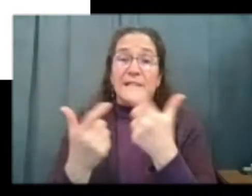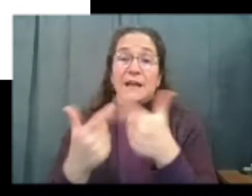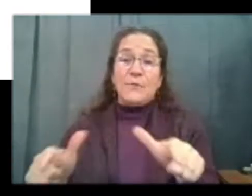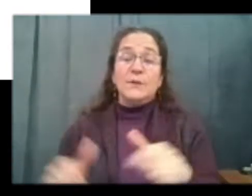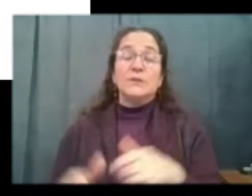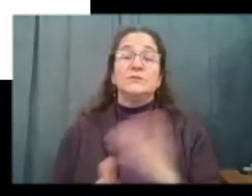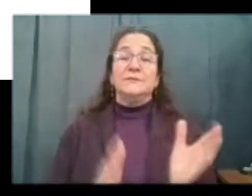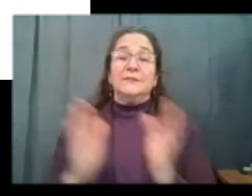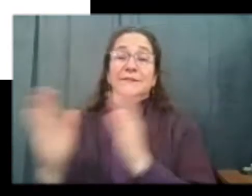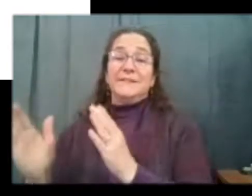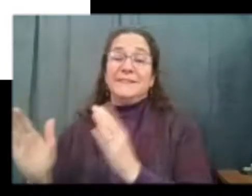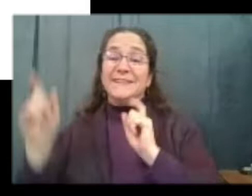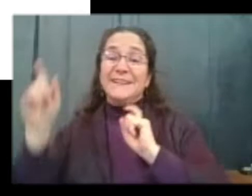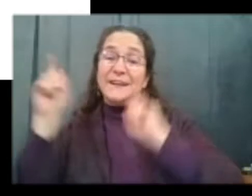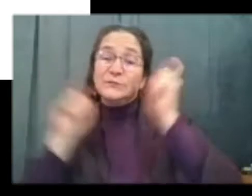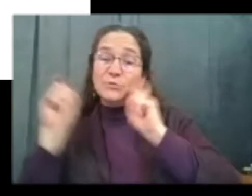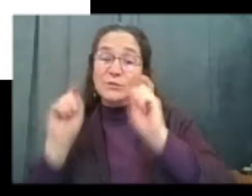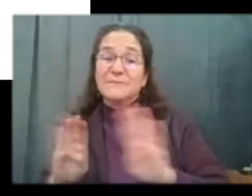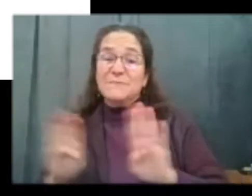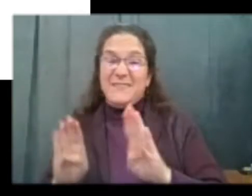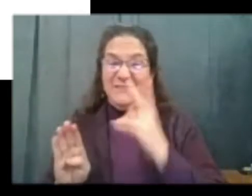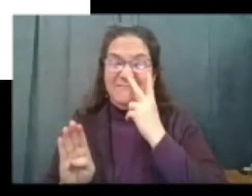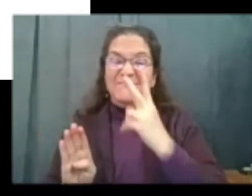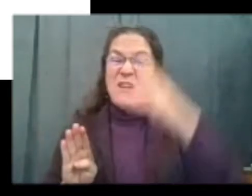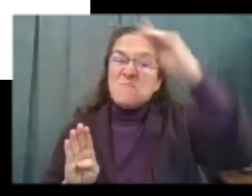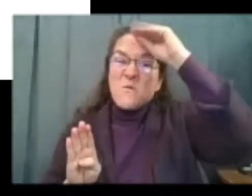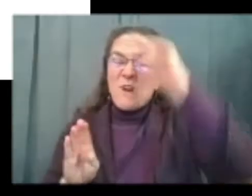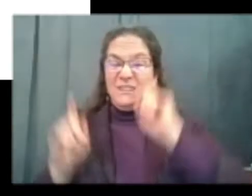who is kind of making a face.